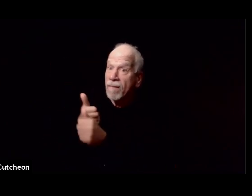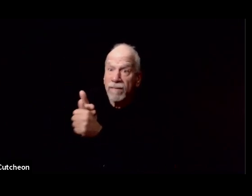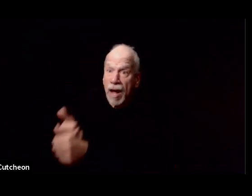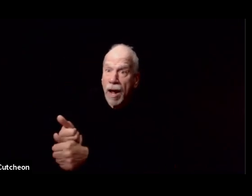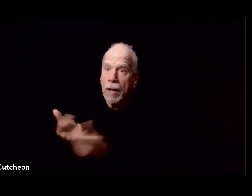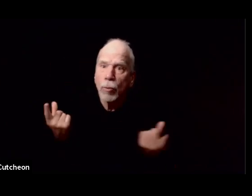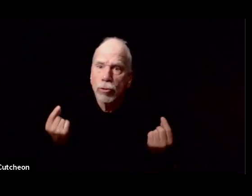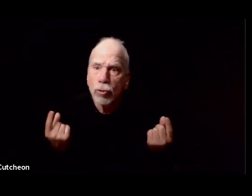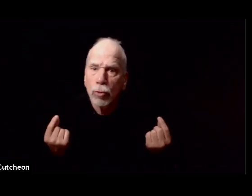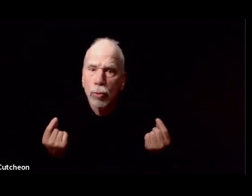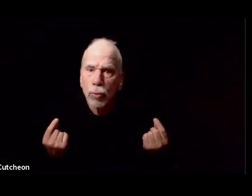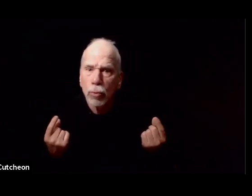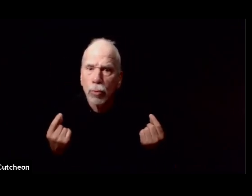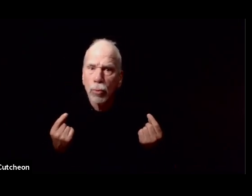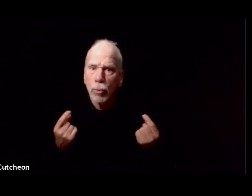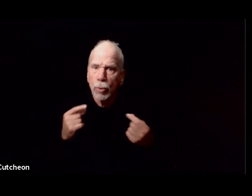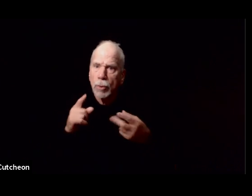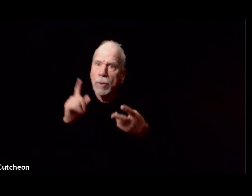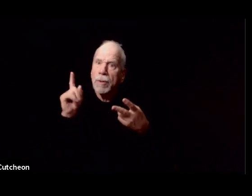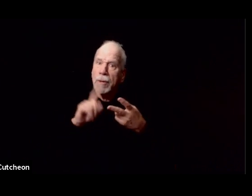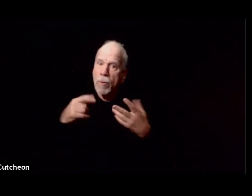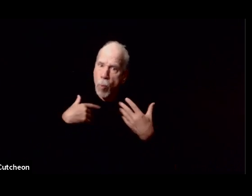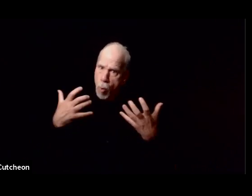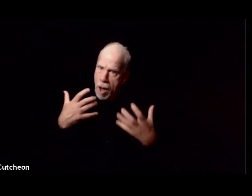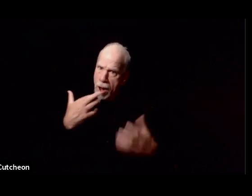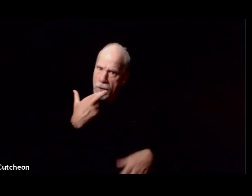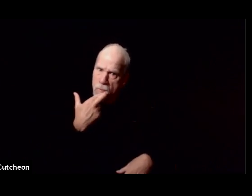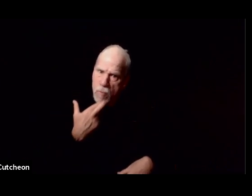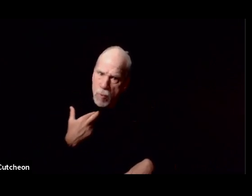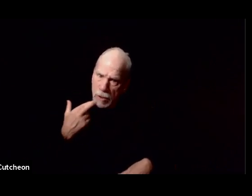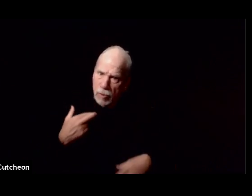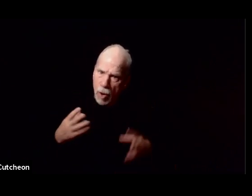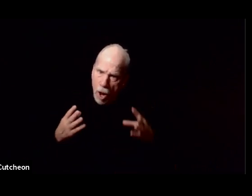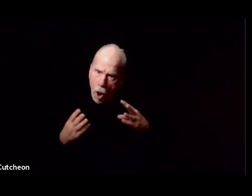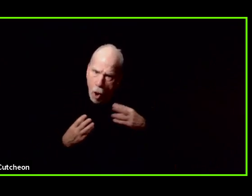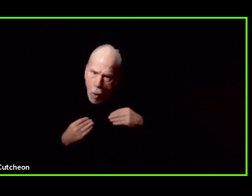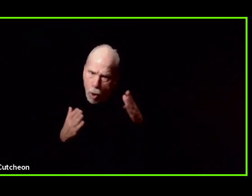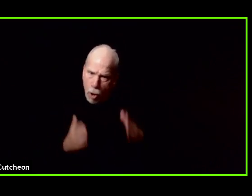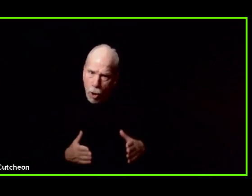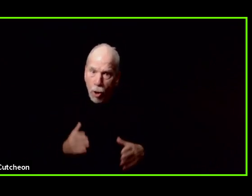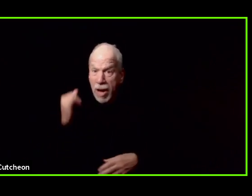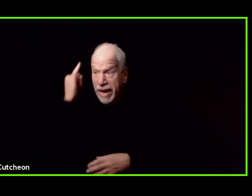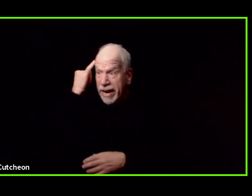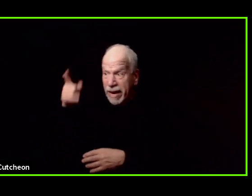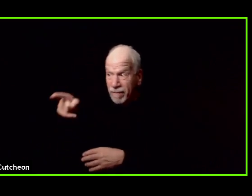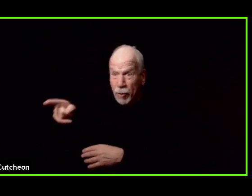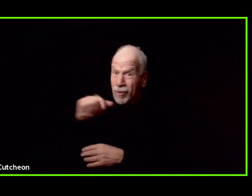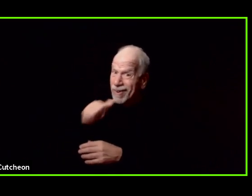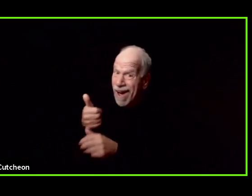the consequences for continued violation of the executive order are, which could include